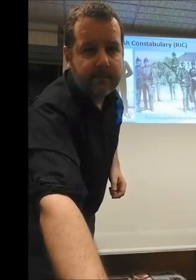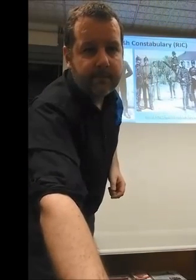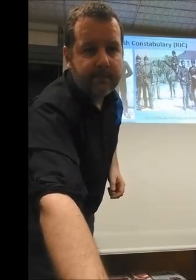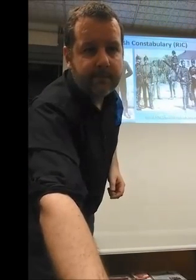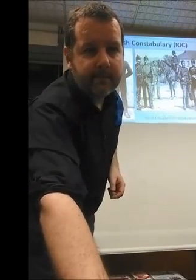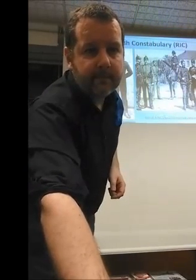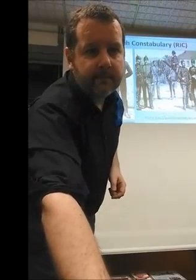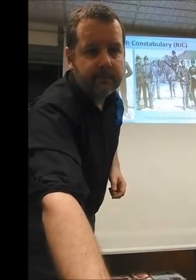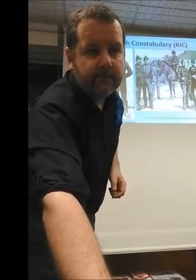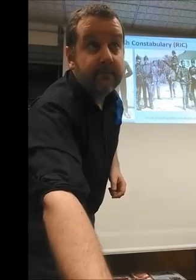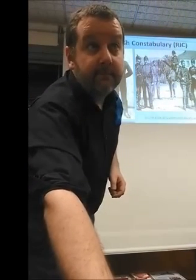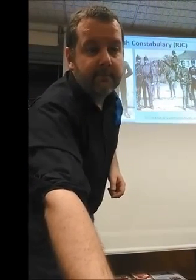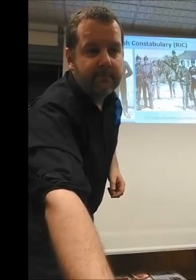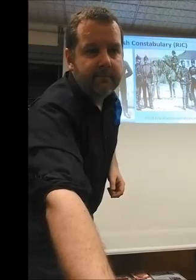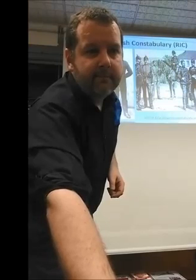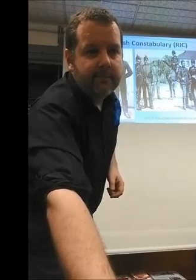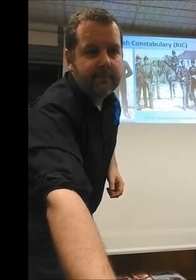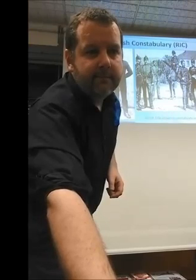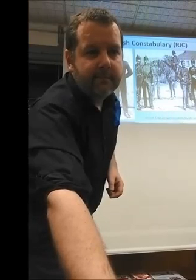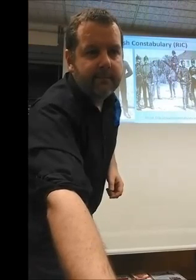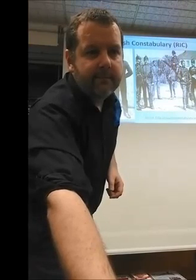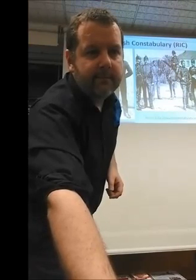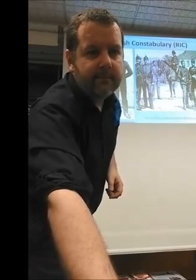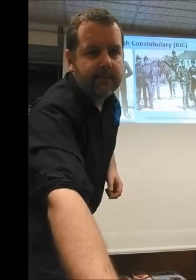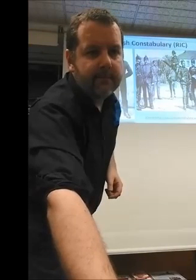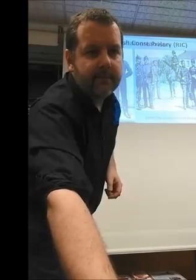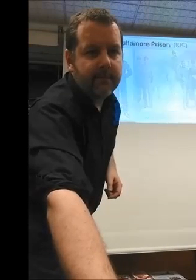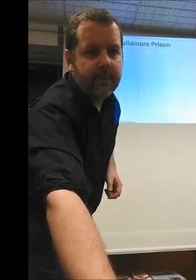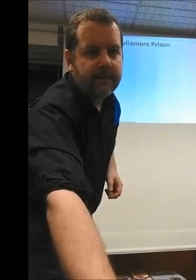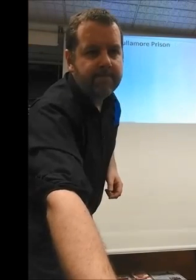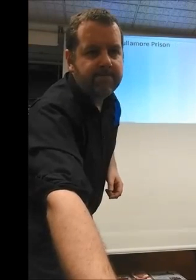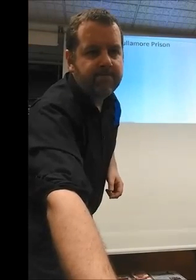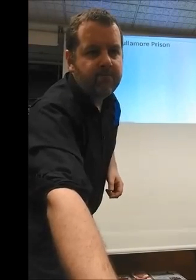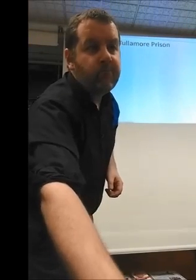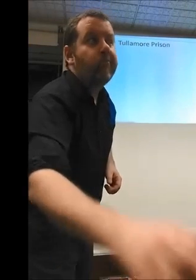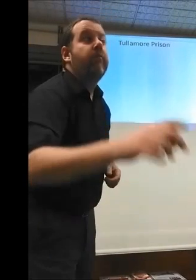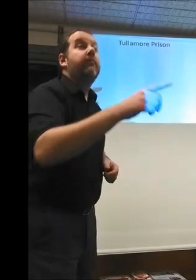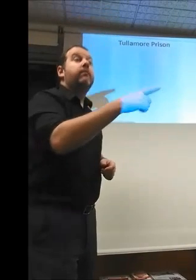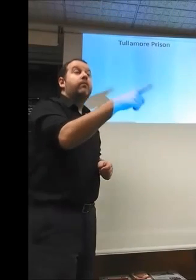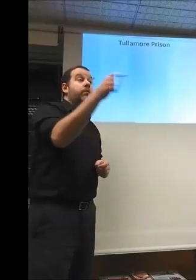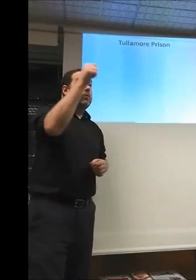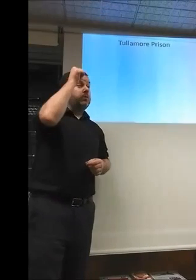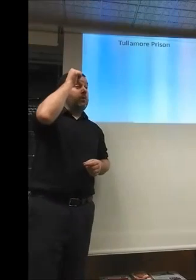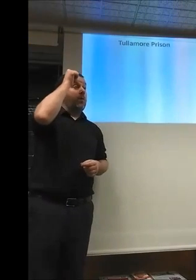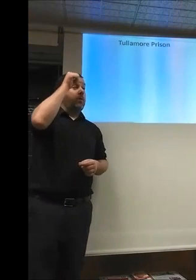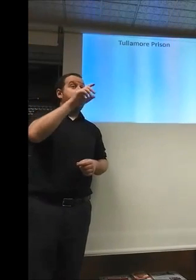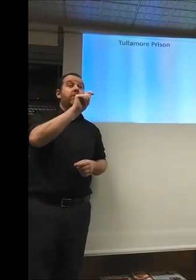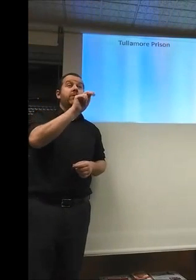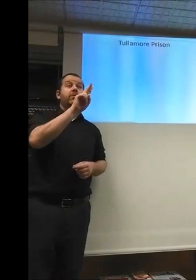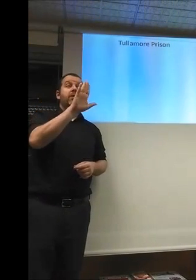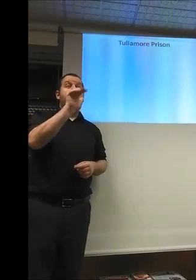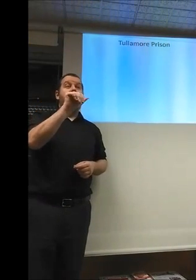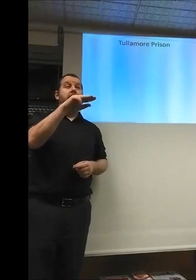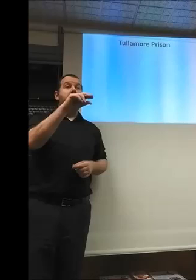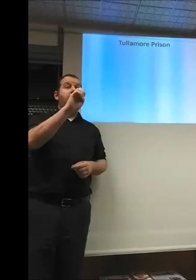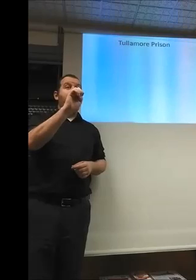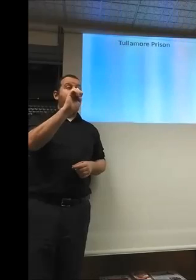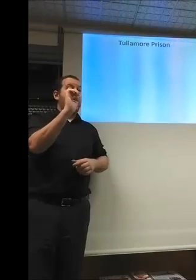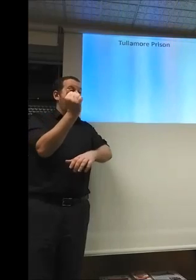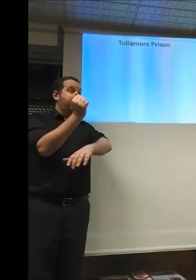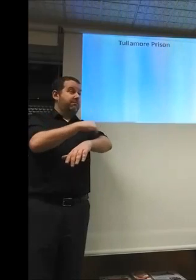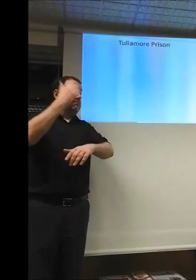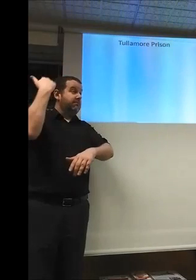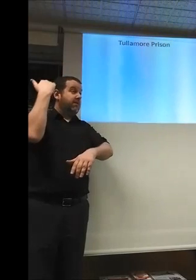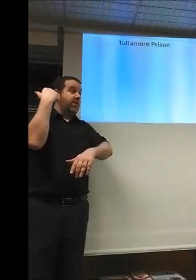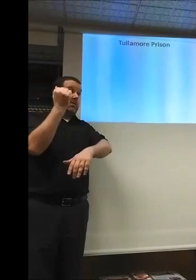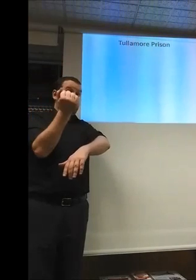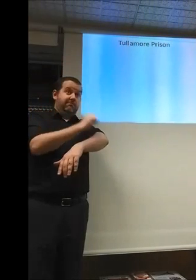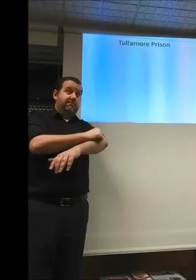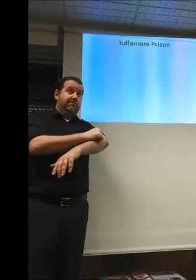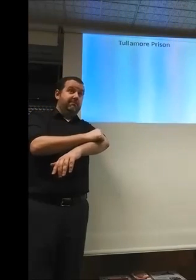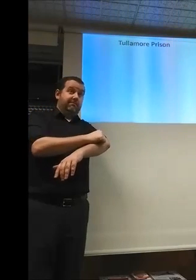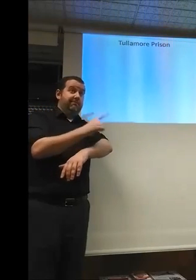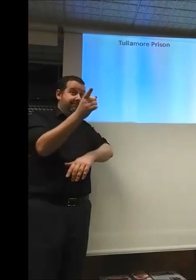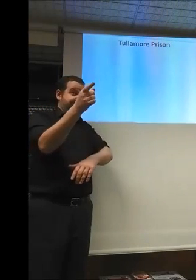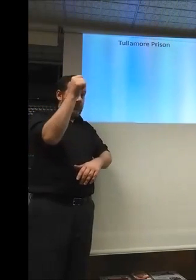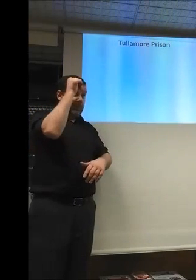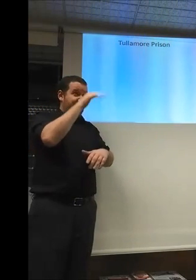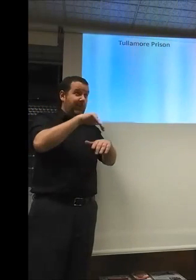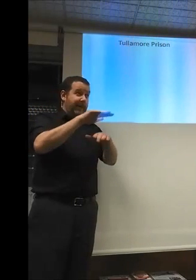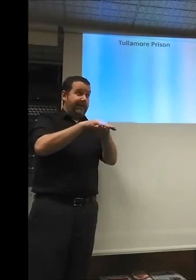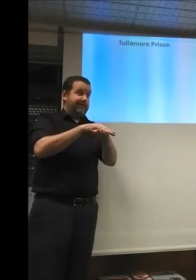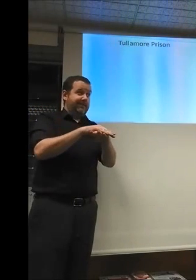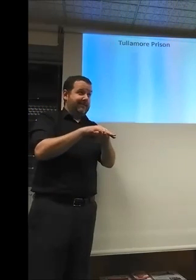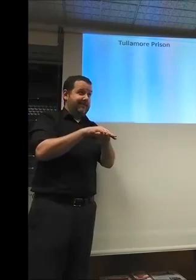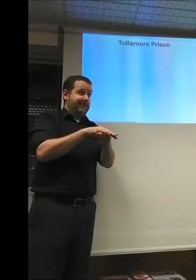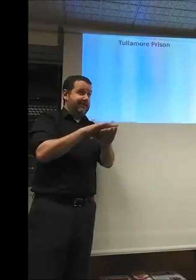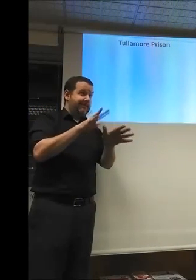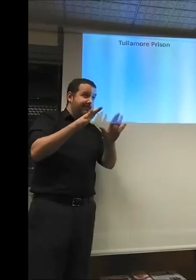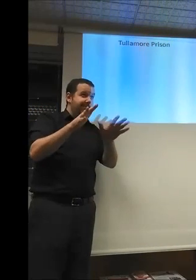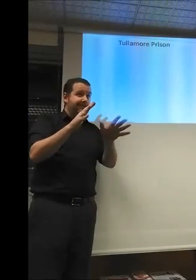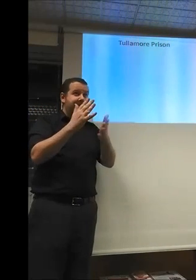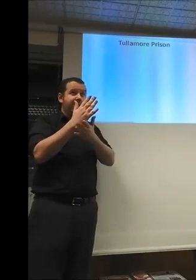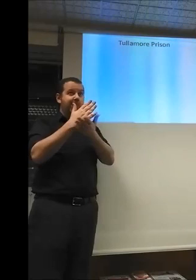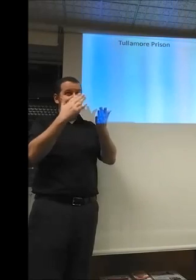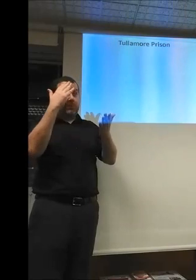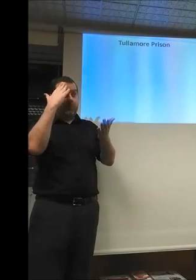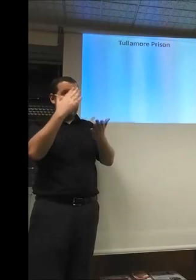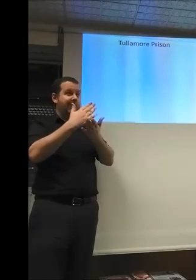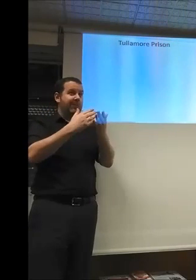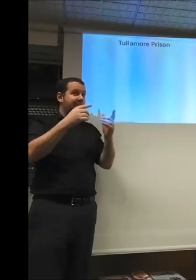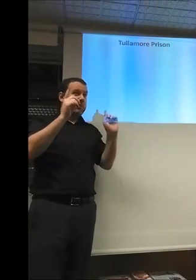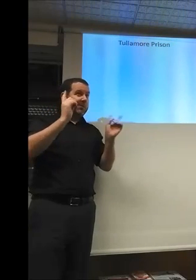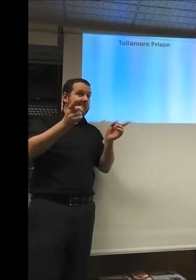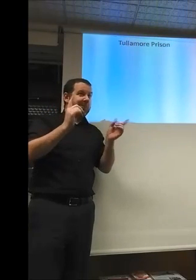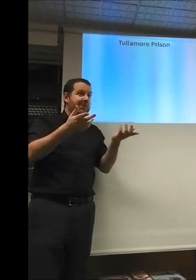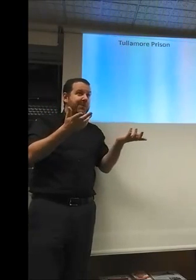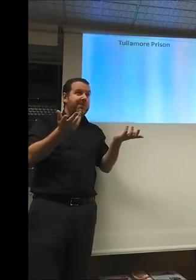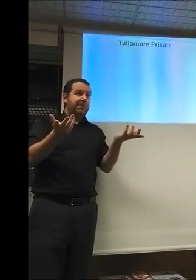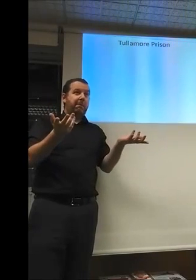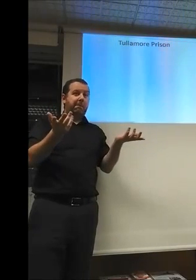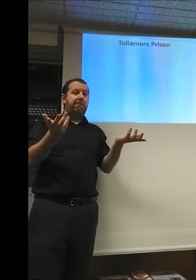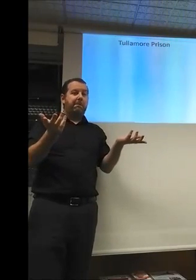So as you know Tullamore prison, yeah, you know it well maybe some of you aren’t so